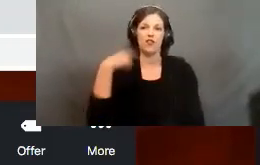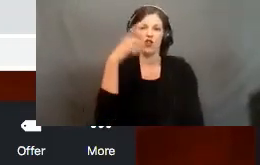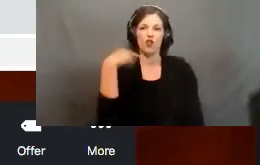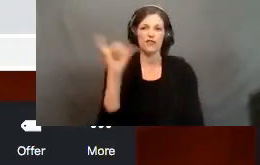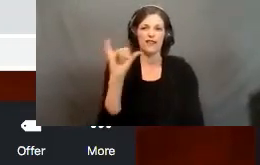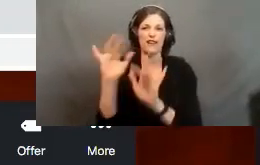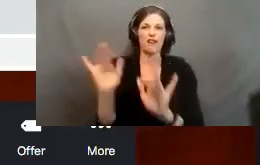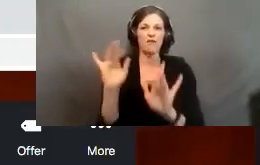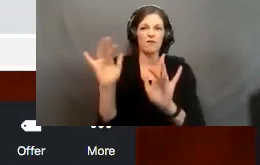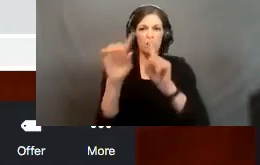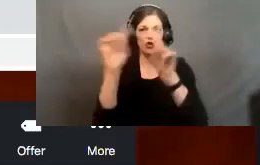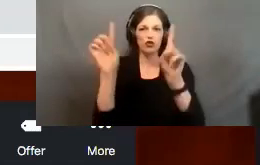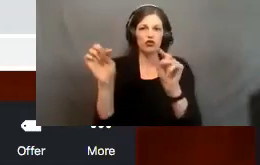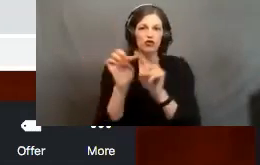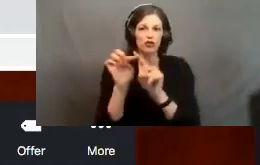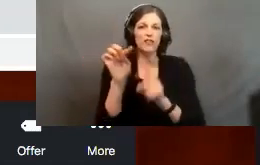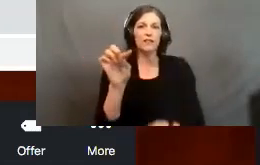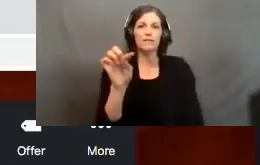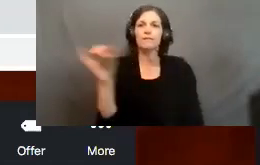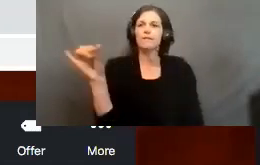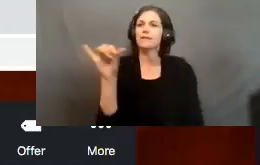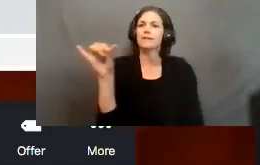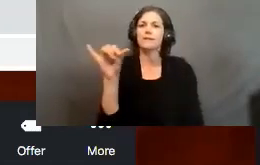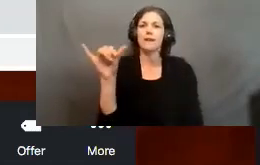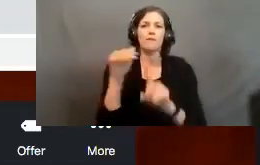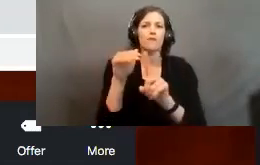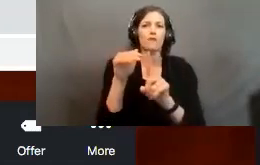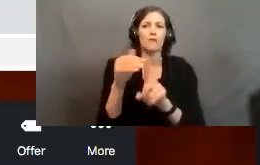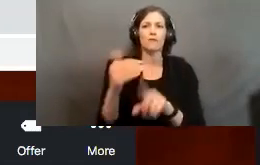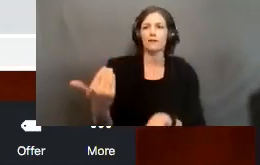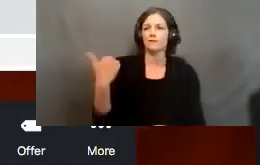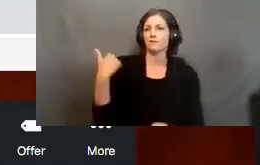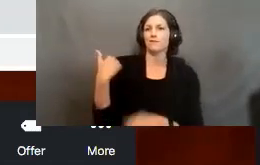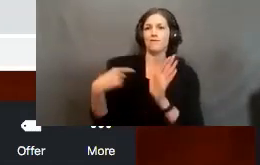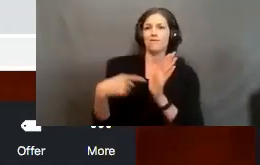It looks like the same prompt as it was 12:35:16 in the first example. I select which